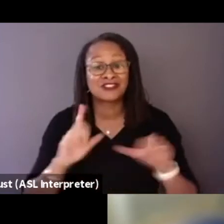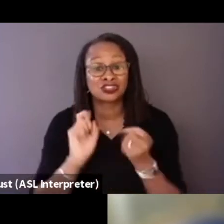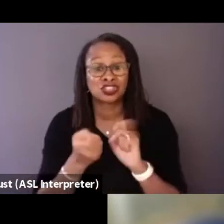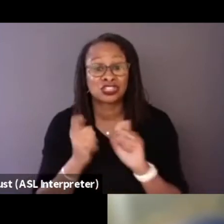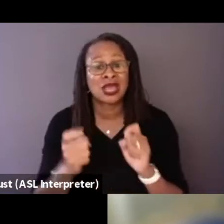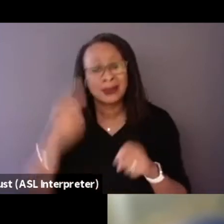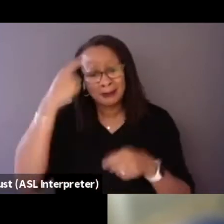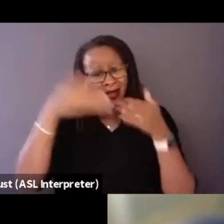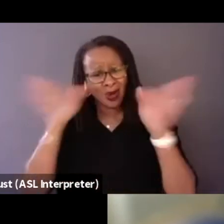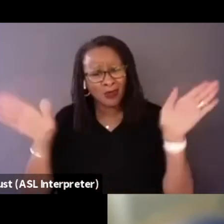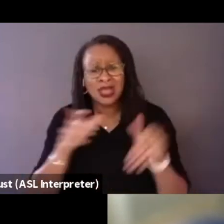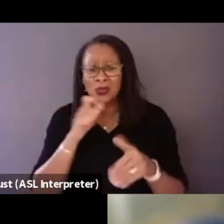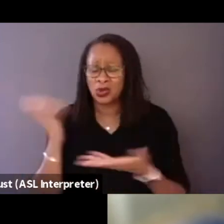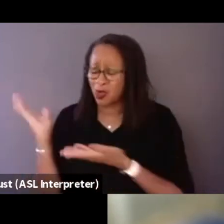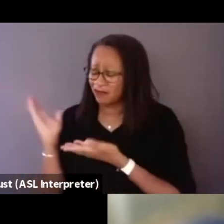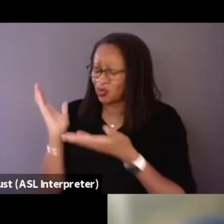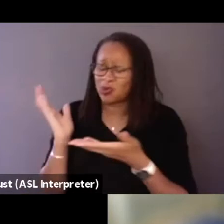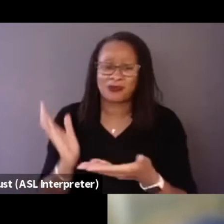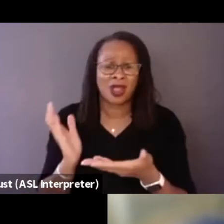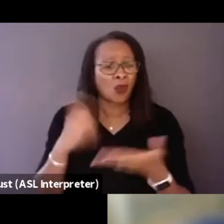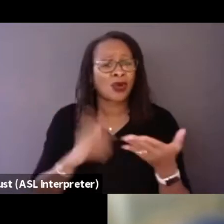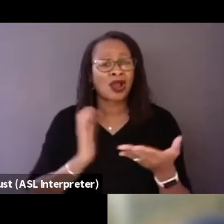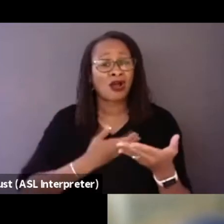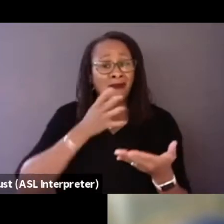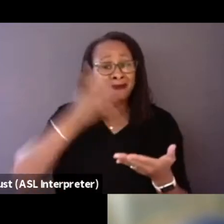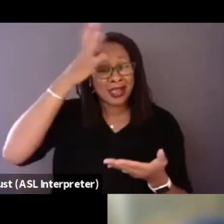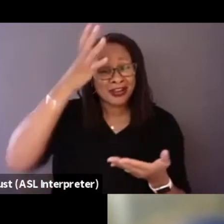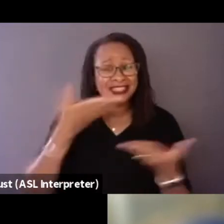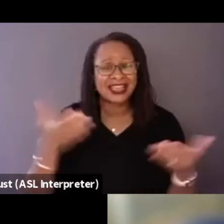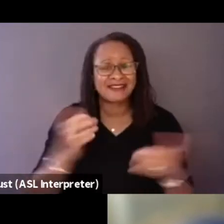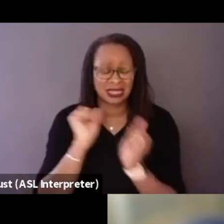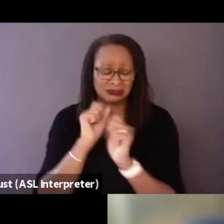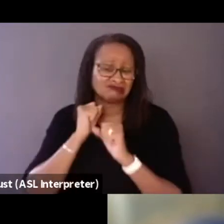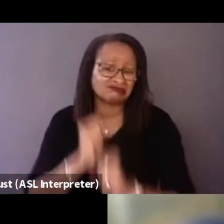so we don't have to carry what our old generations carried; the chains of so many different things.